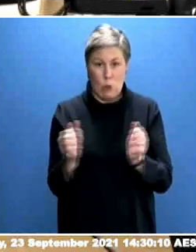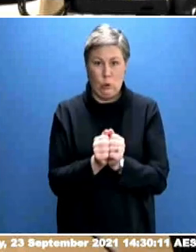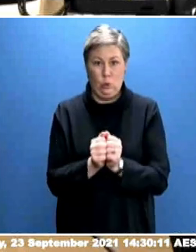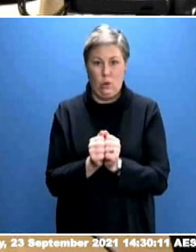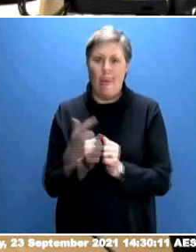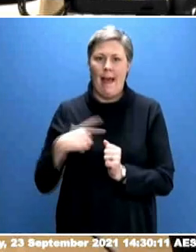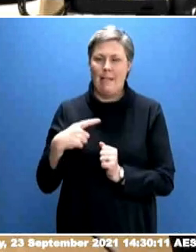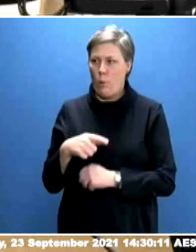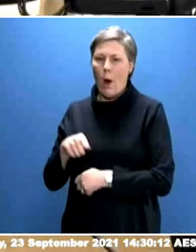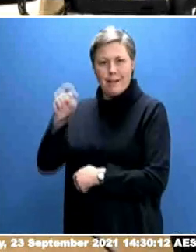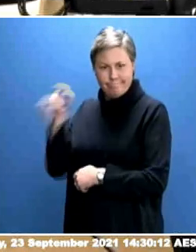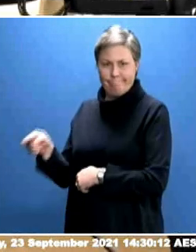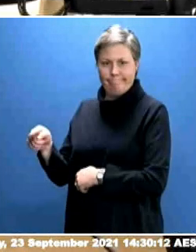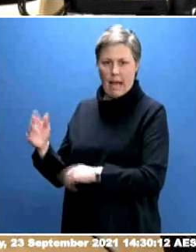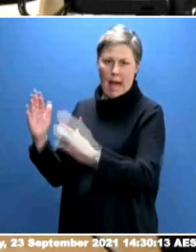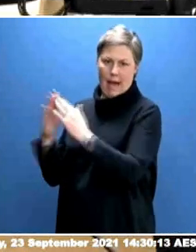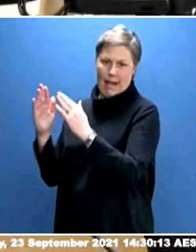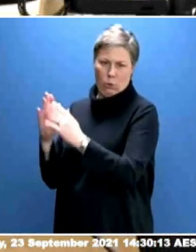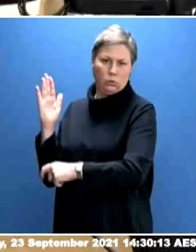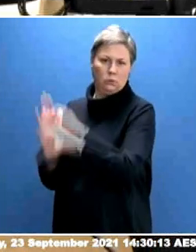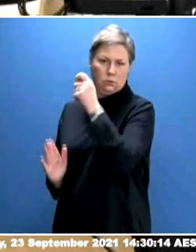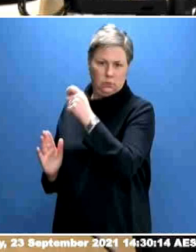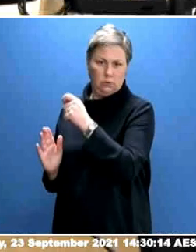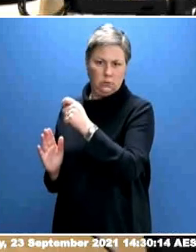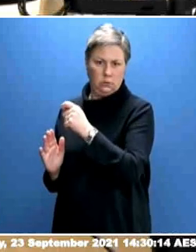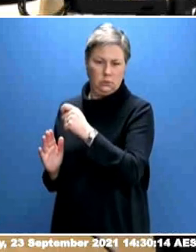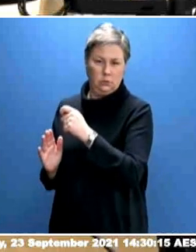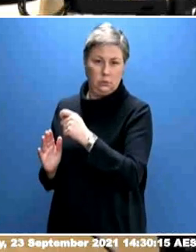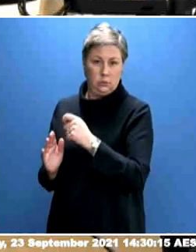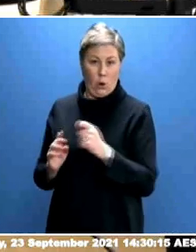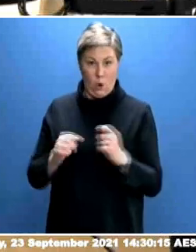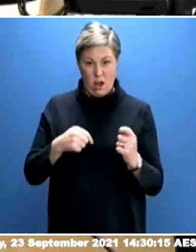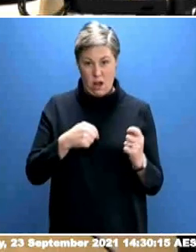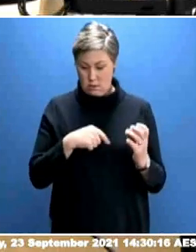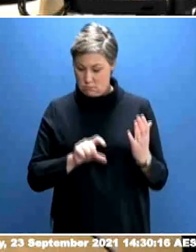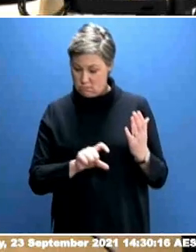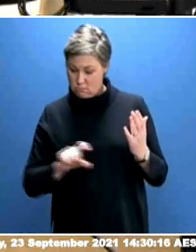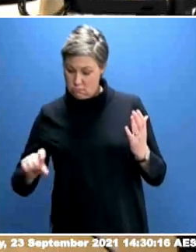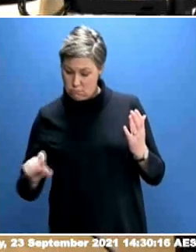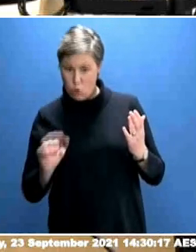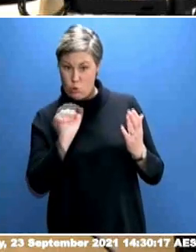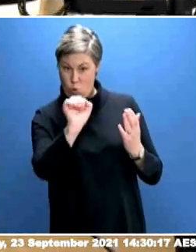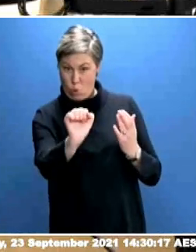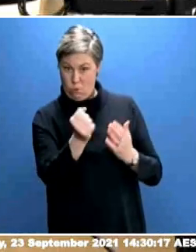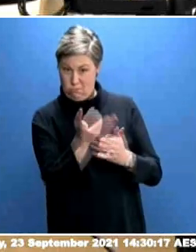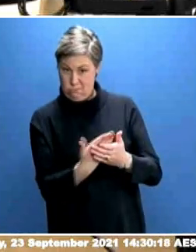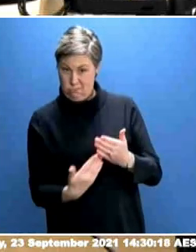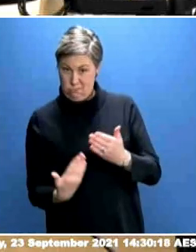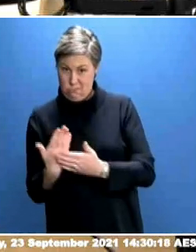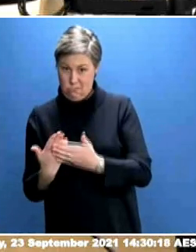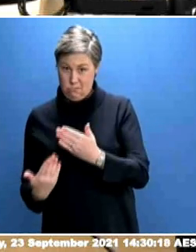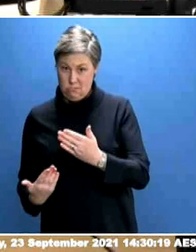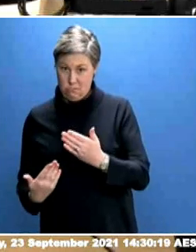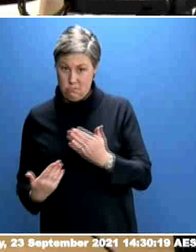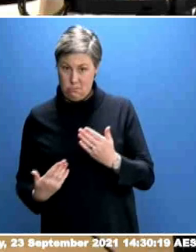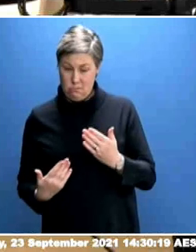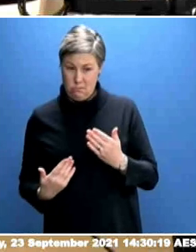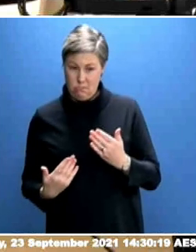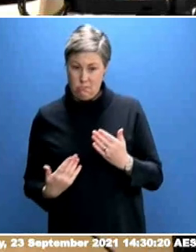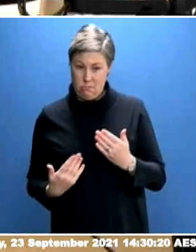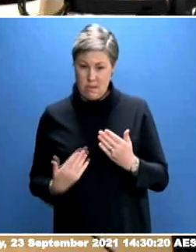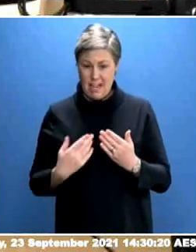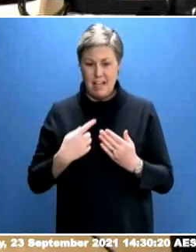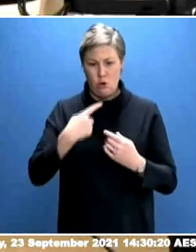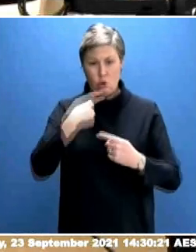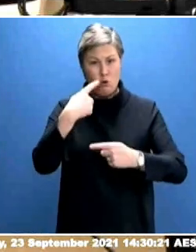Now, that part that I've read there, Ms Kerr, it's describing a purpose, but I'm